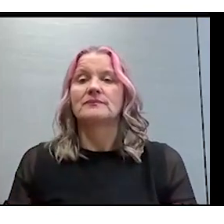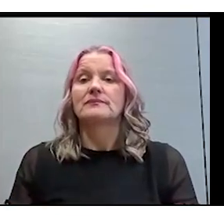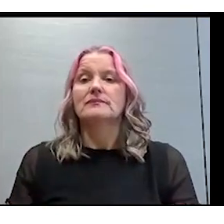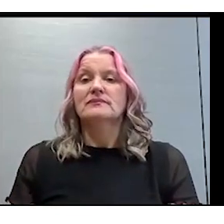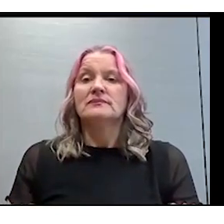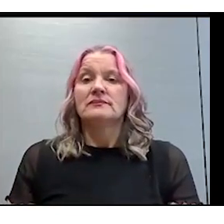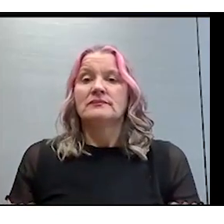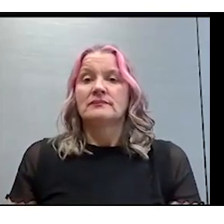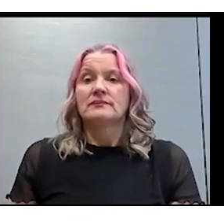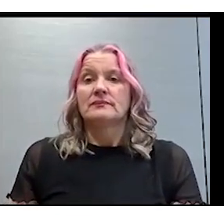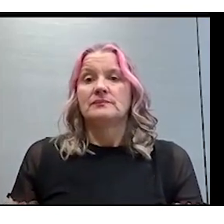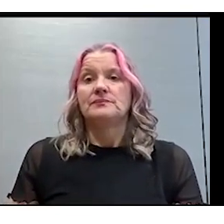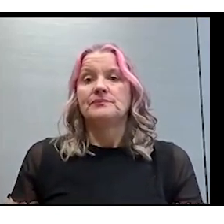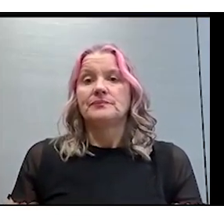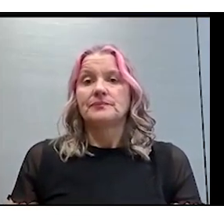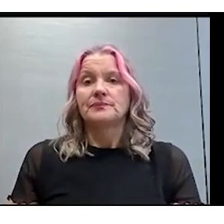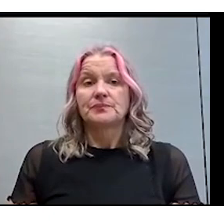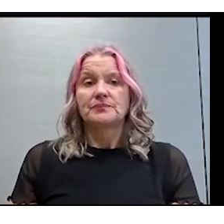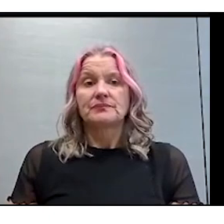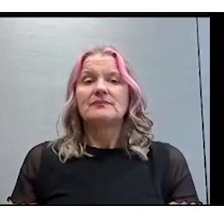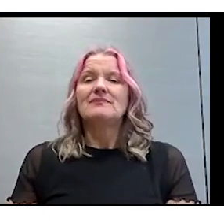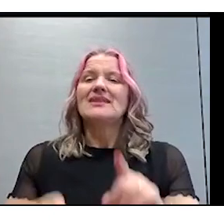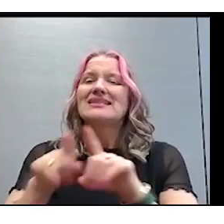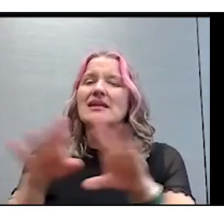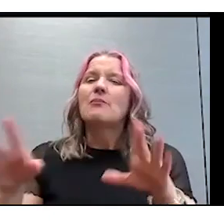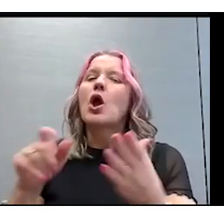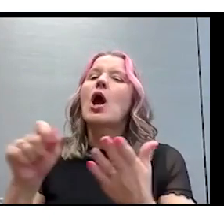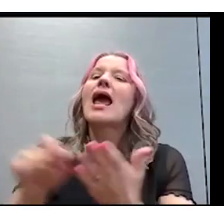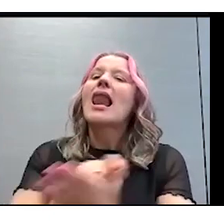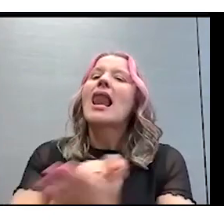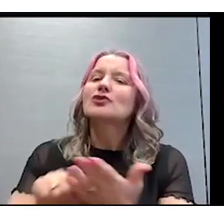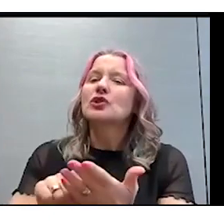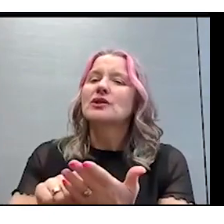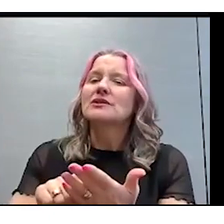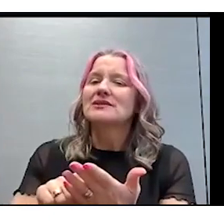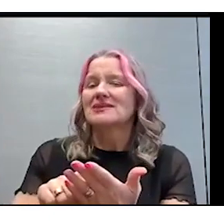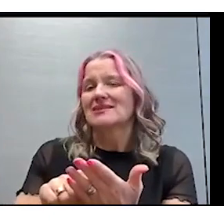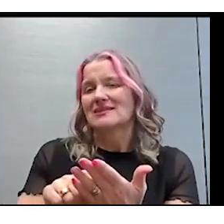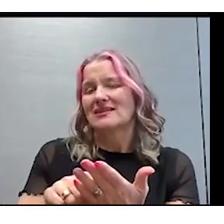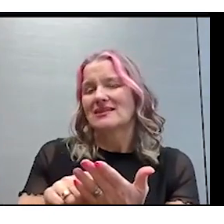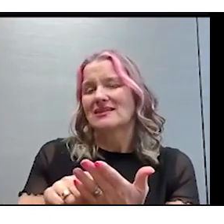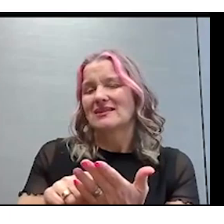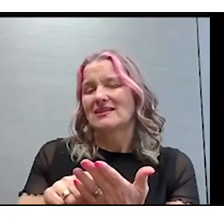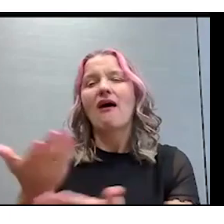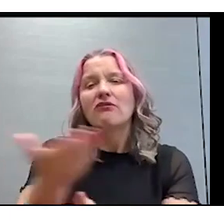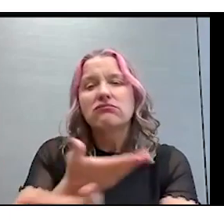And during the US elections, again, there was a, there are, there was a lot of conversation over